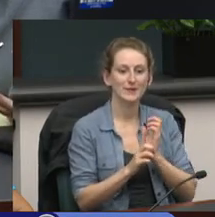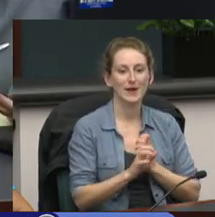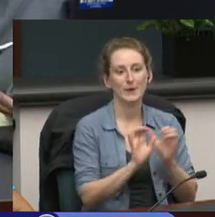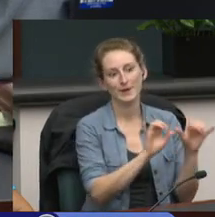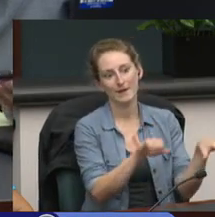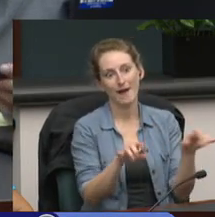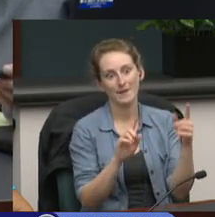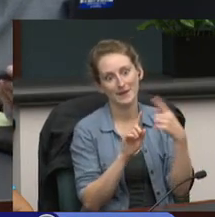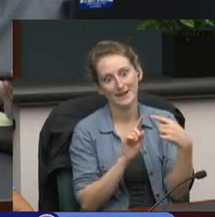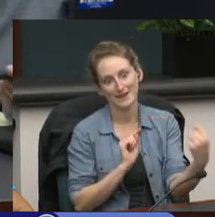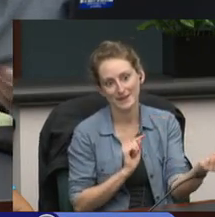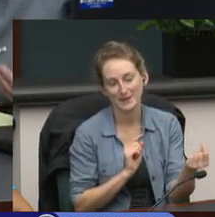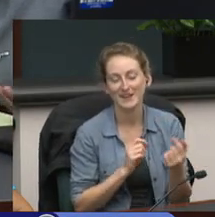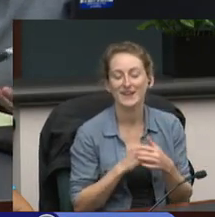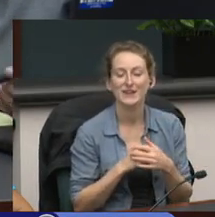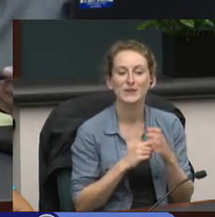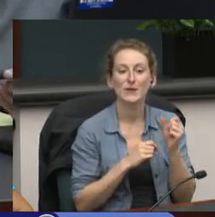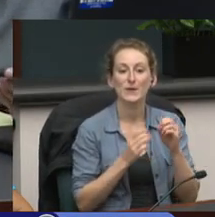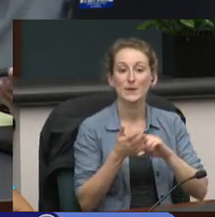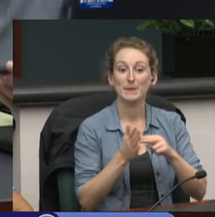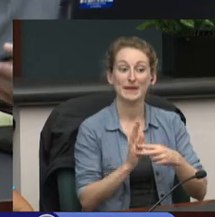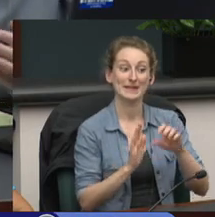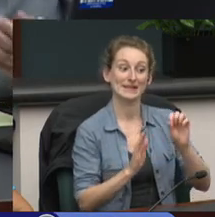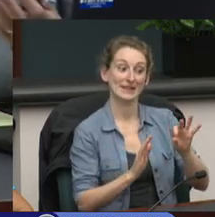being that it you know if you're at the bottom of the hill it's kind of your